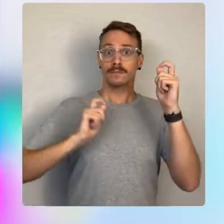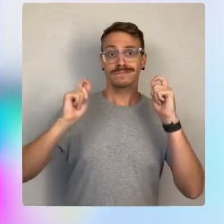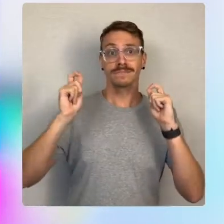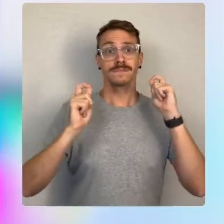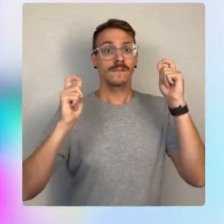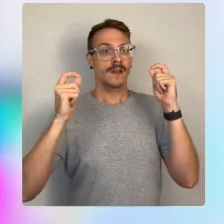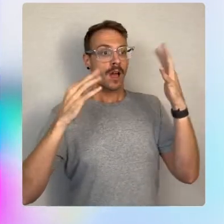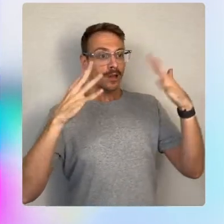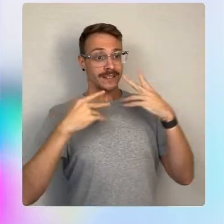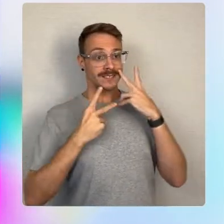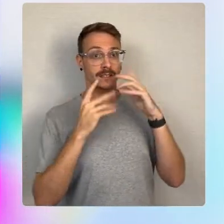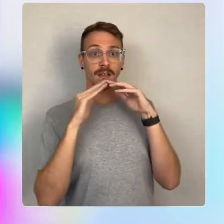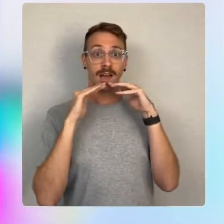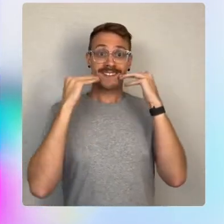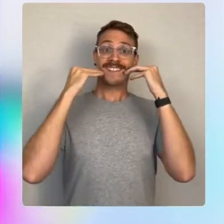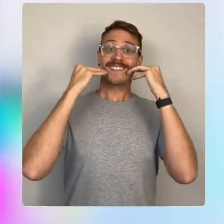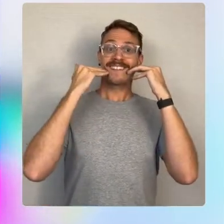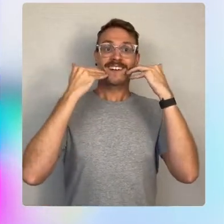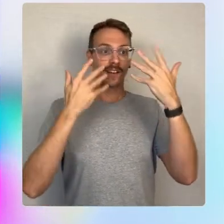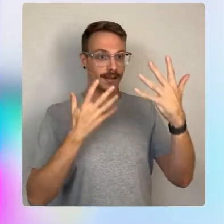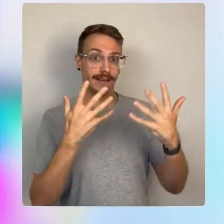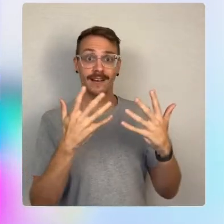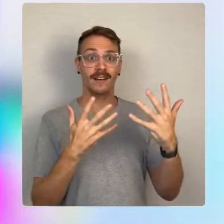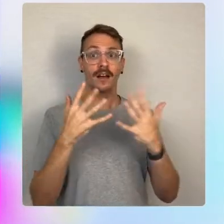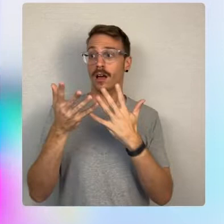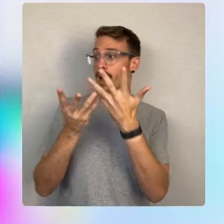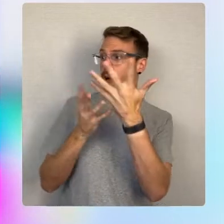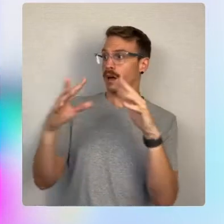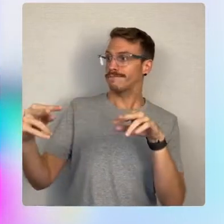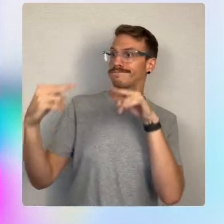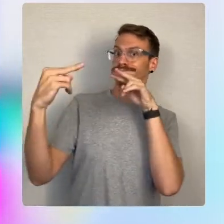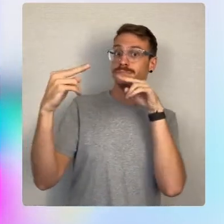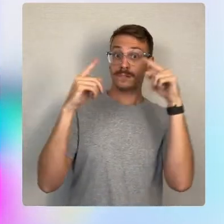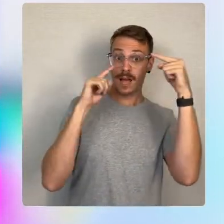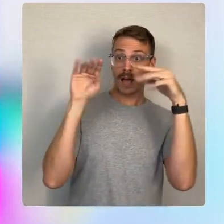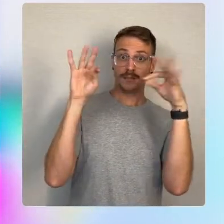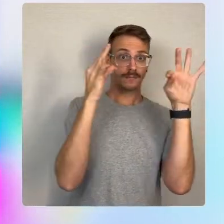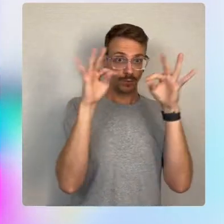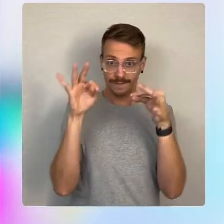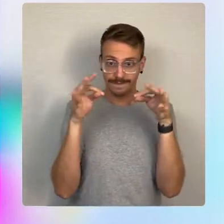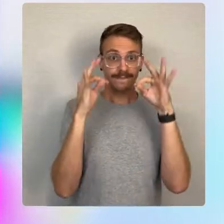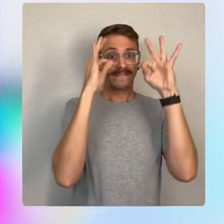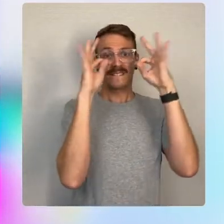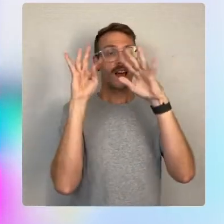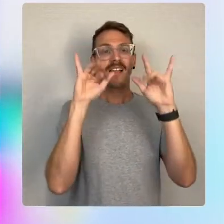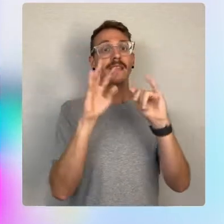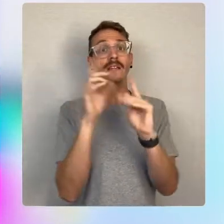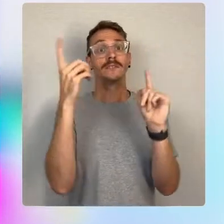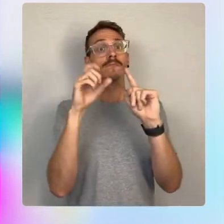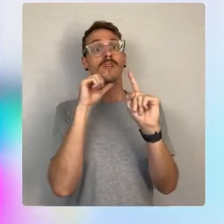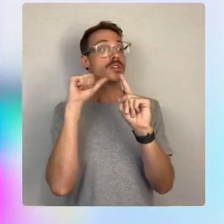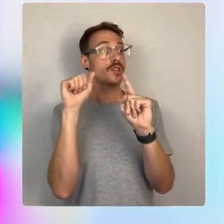where you could kind of see, you know, smiles, you know, see the eyes moving around, something that wasn't distracting